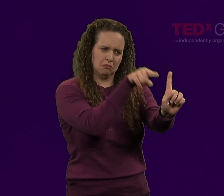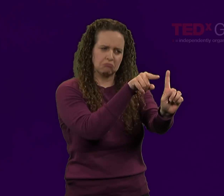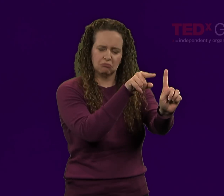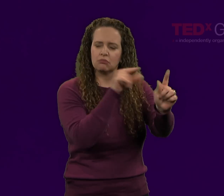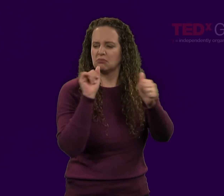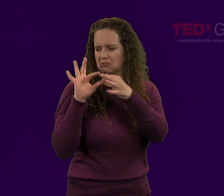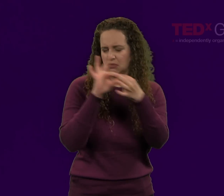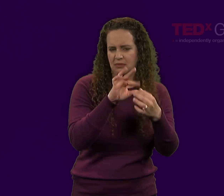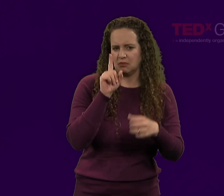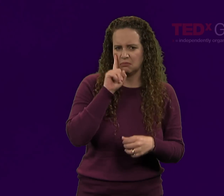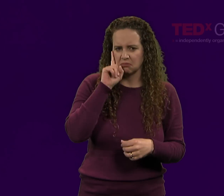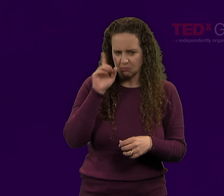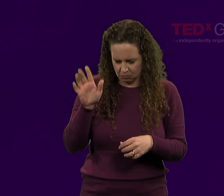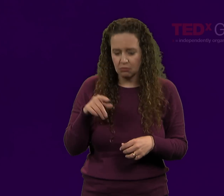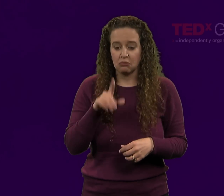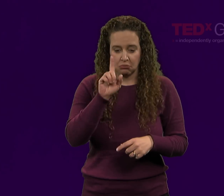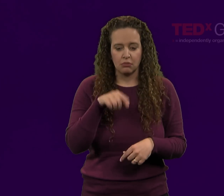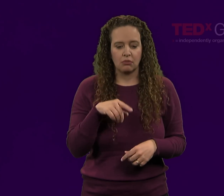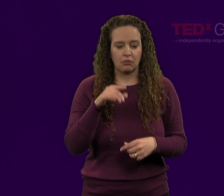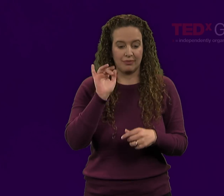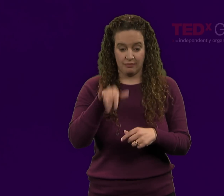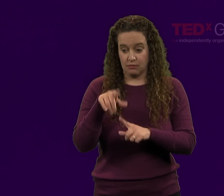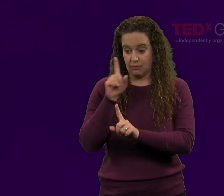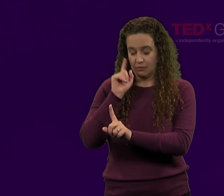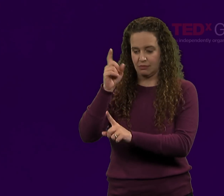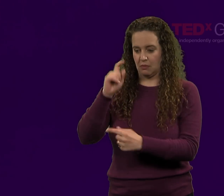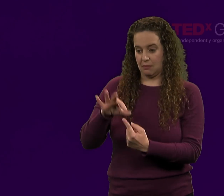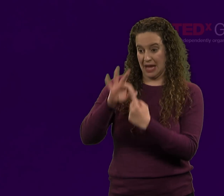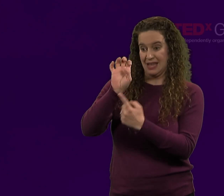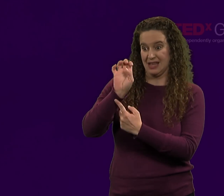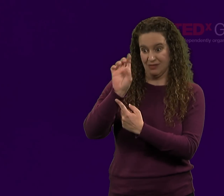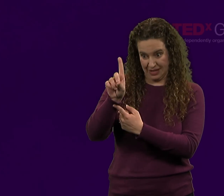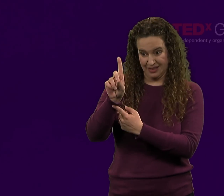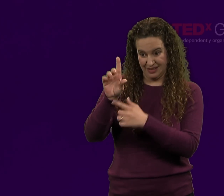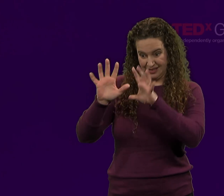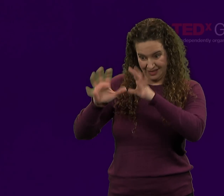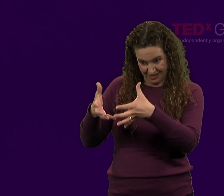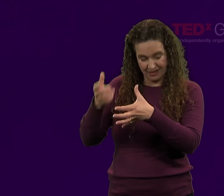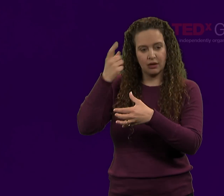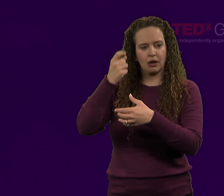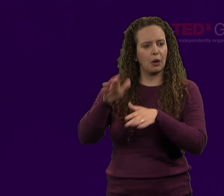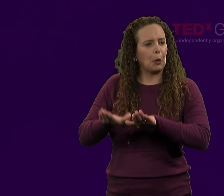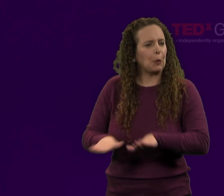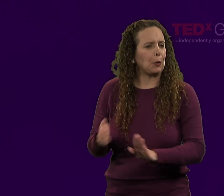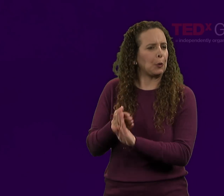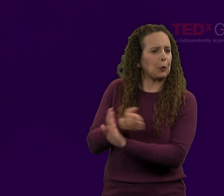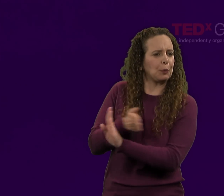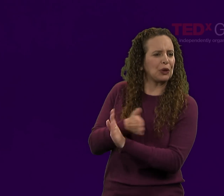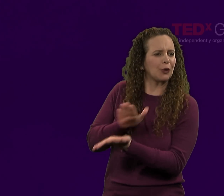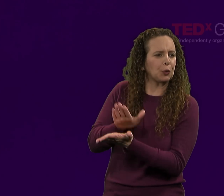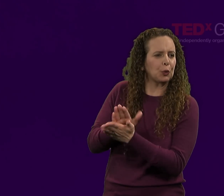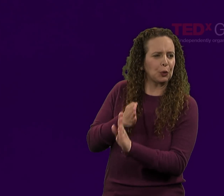that are designated primarily for deaf people. Deaf people in special education settings, we can look at them in a preschool environment